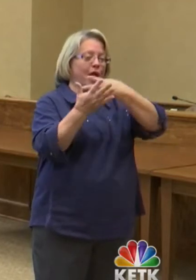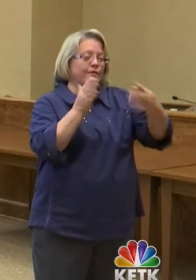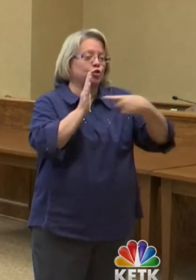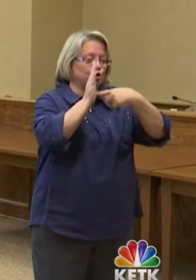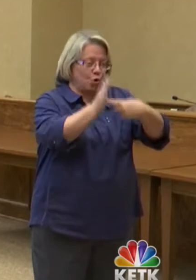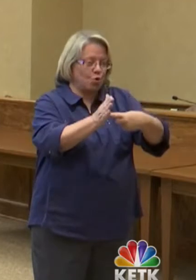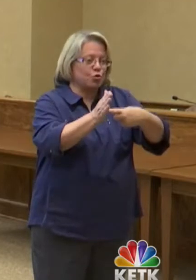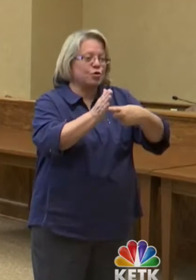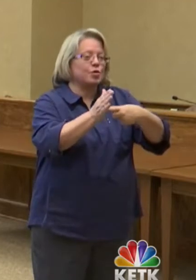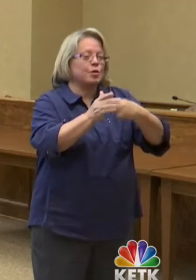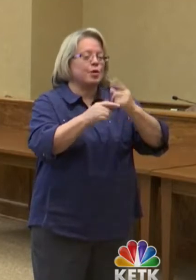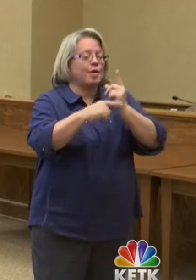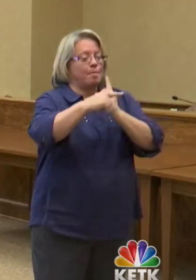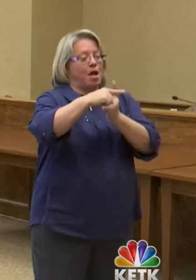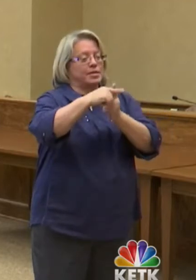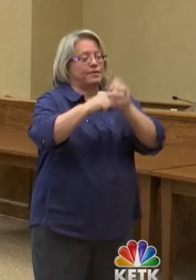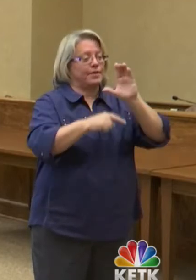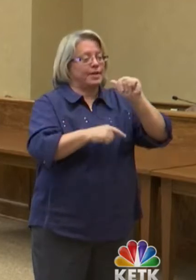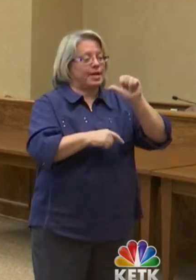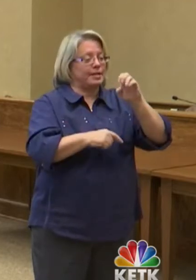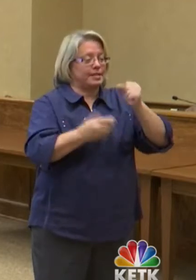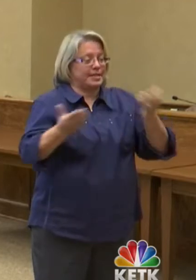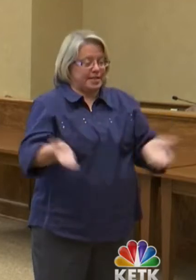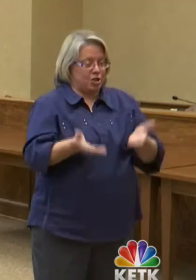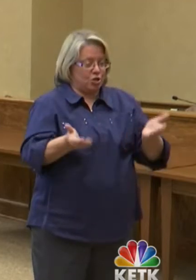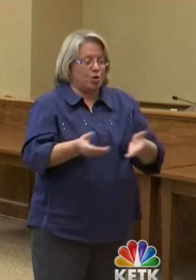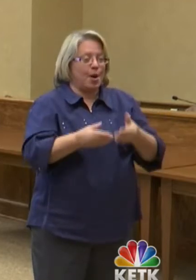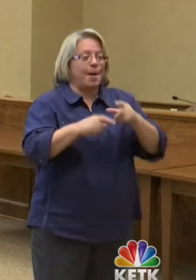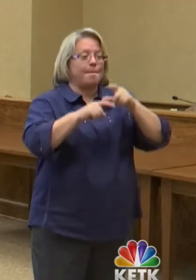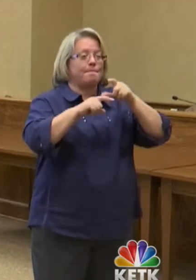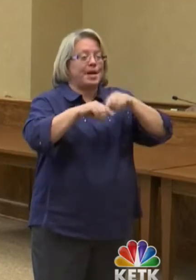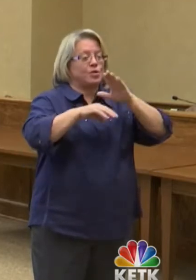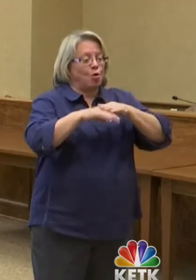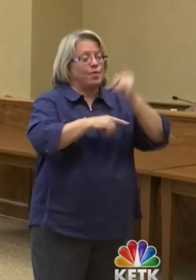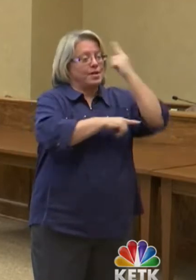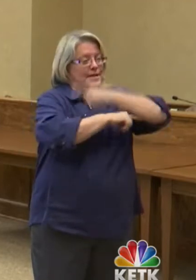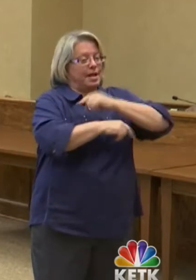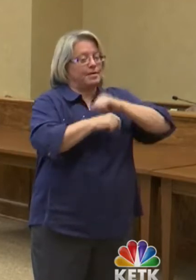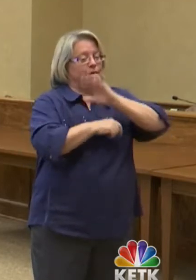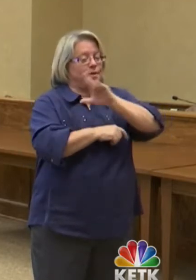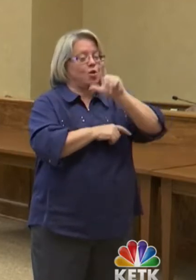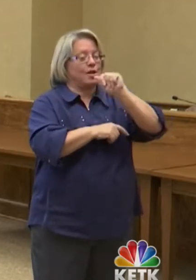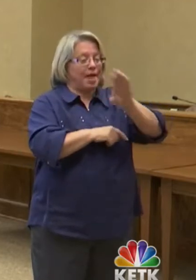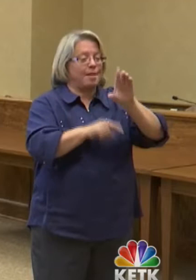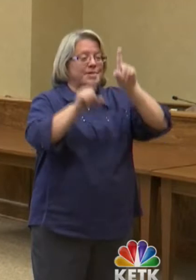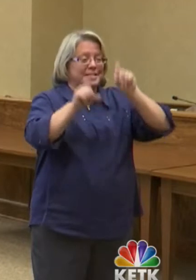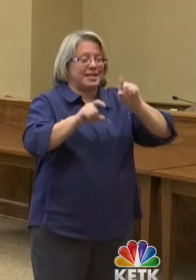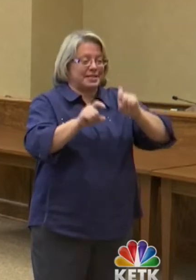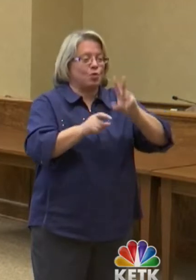CURRENTLY 51 E. TEXAS PATIENTS IN TYLER TEXAS HOSPITALS. NEXT, I WOULD LIKE TO SHARE